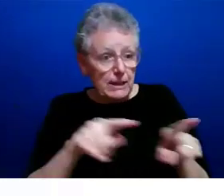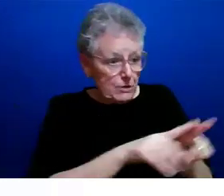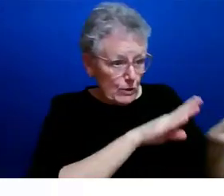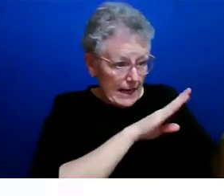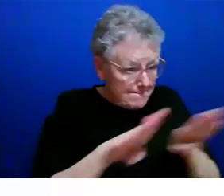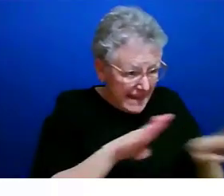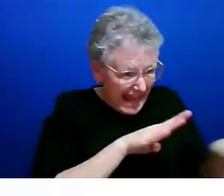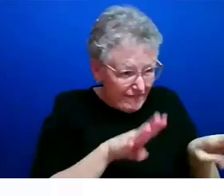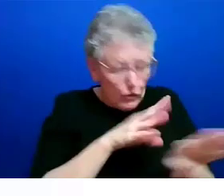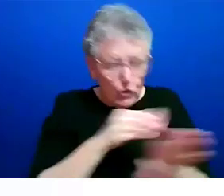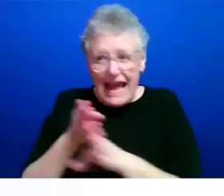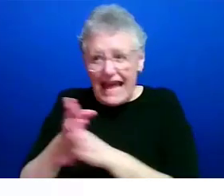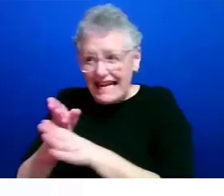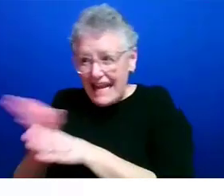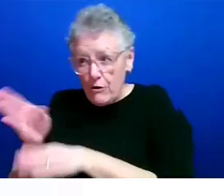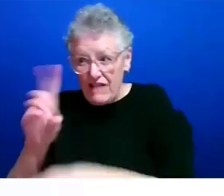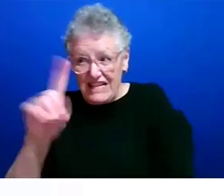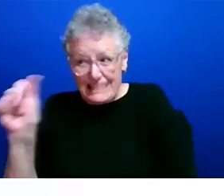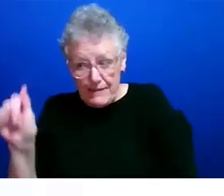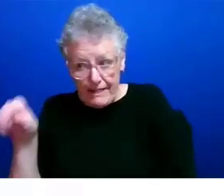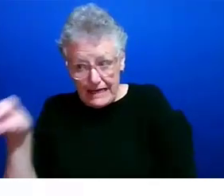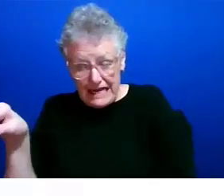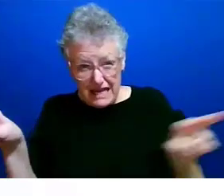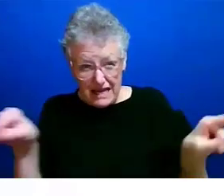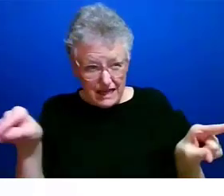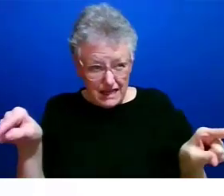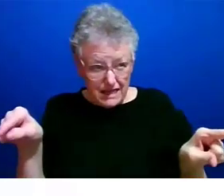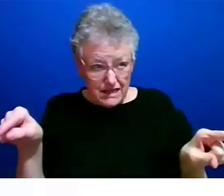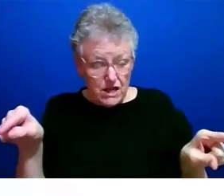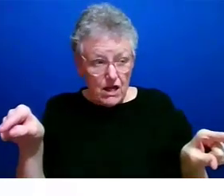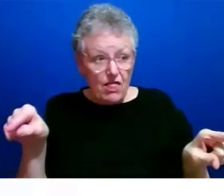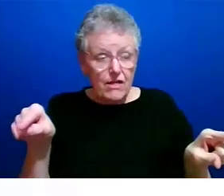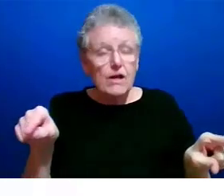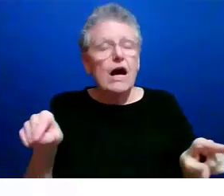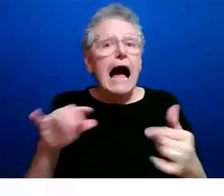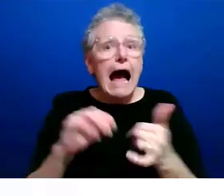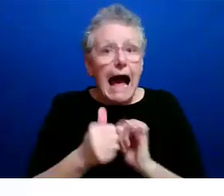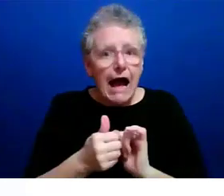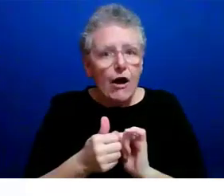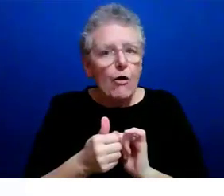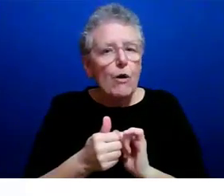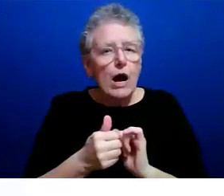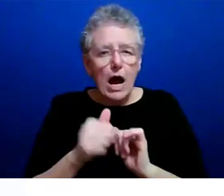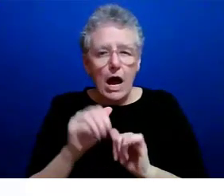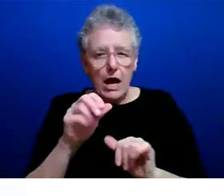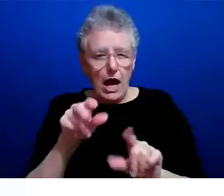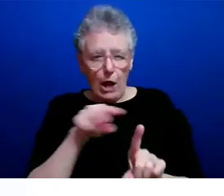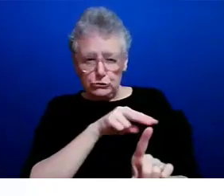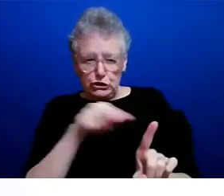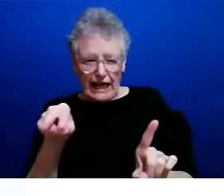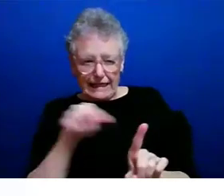in an area of disability through objective behavioral data